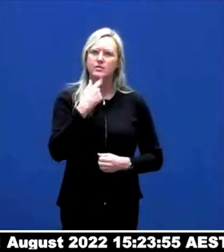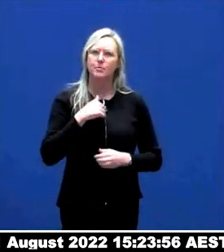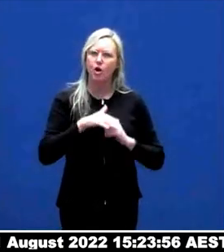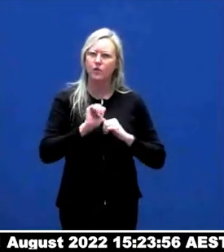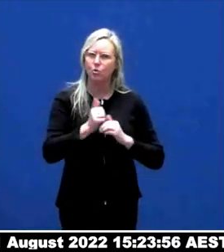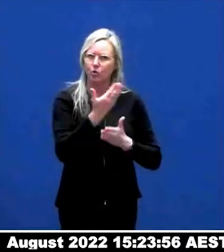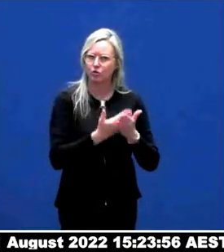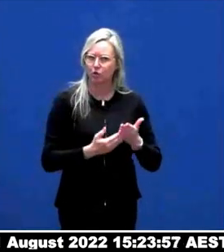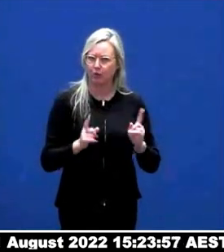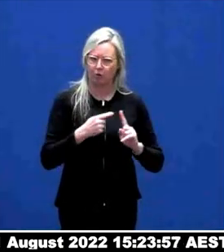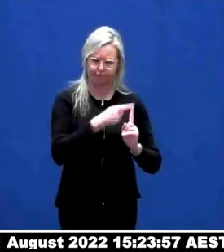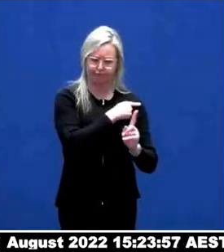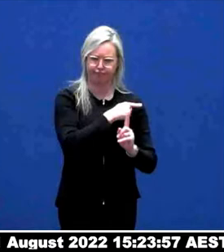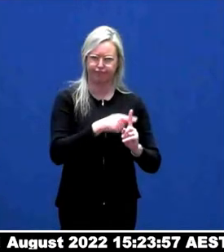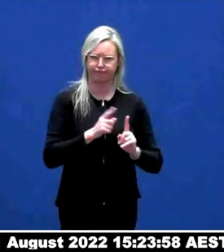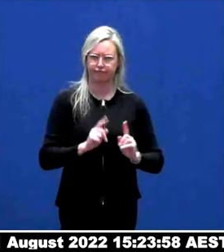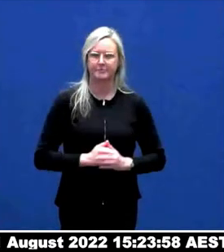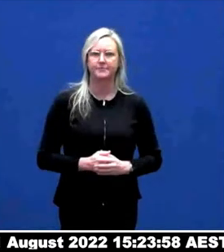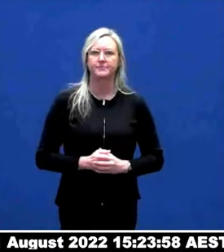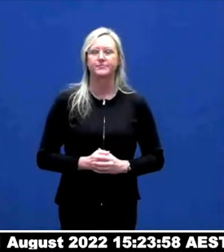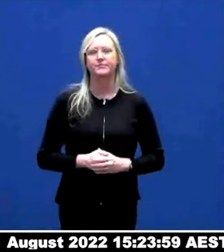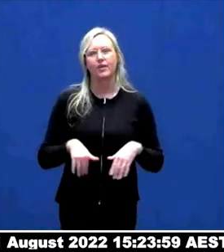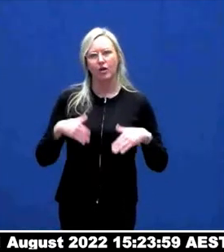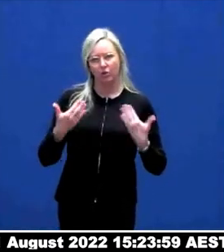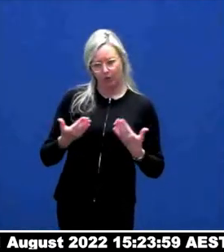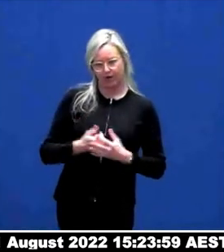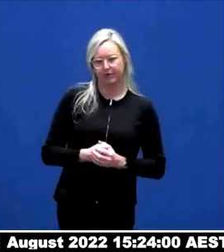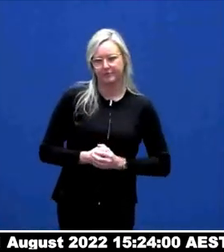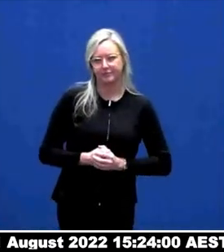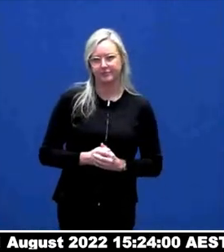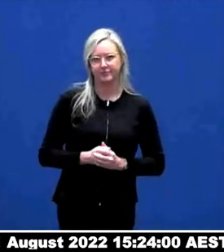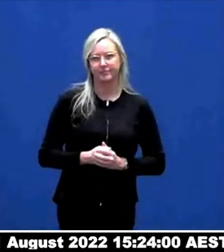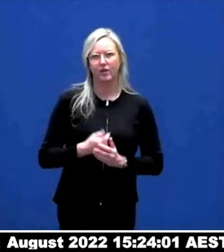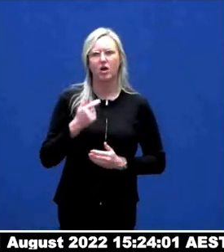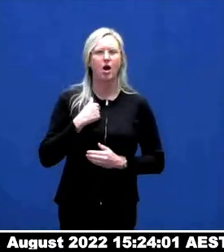'DAVE': Well, I first had some contact with the mental health workers when I was eight or